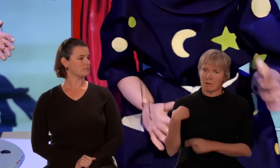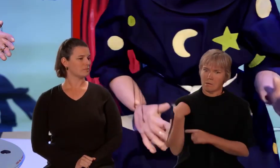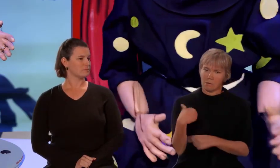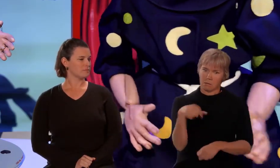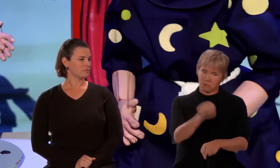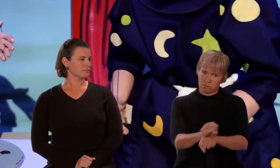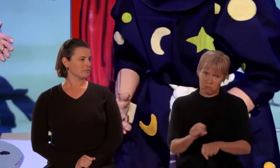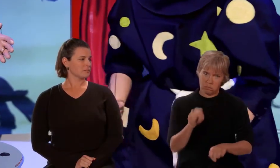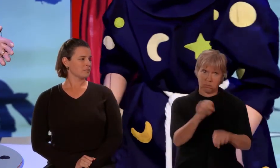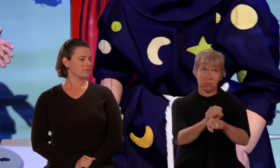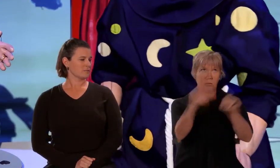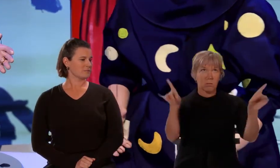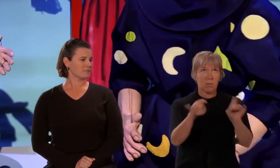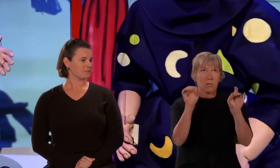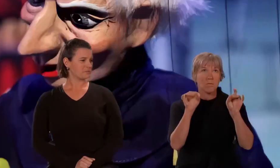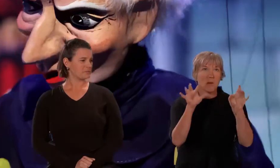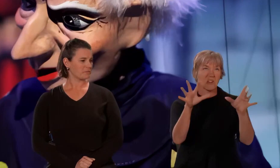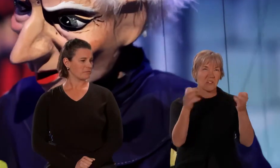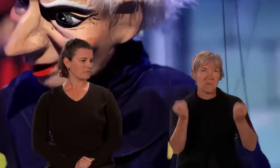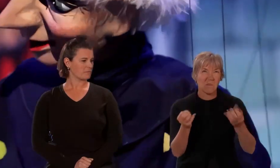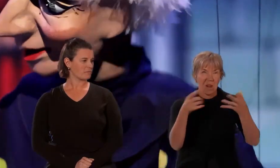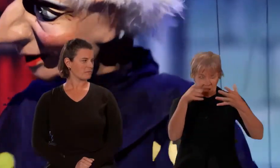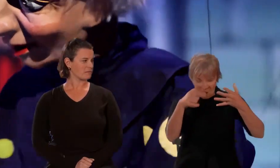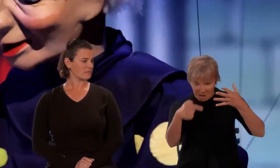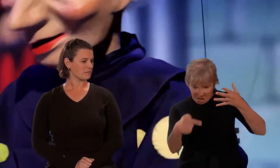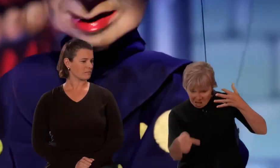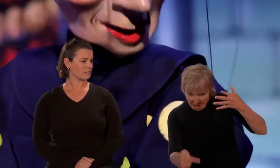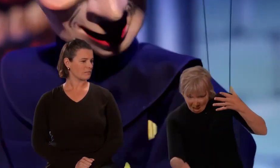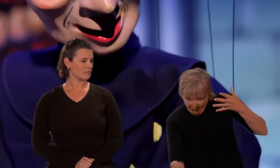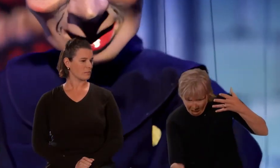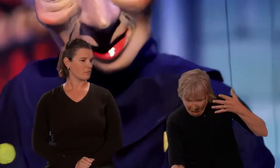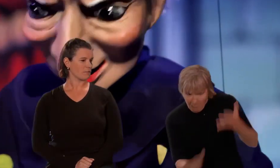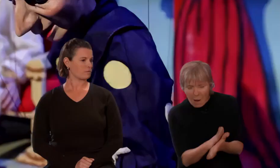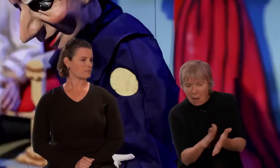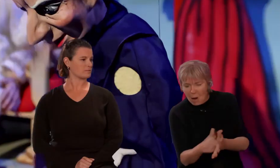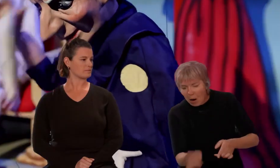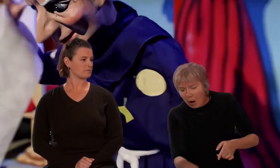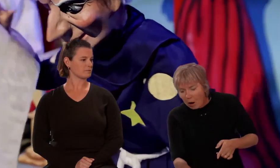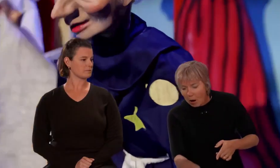for you in my time, Your Majesty. As a matter of fact, I-- I just happen to have in my pocket a list